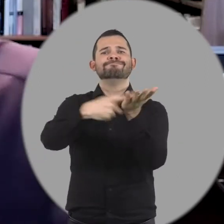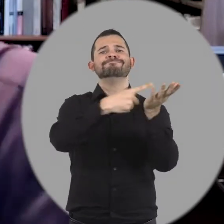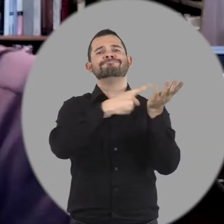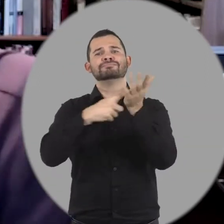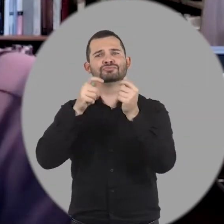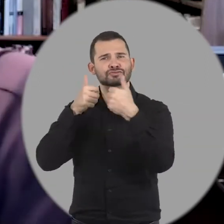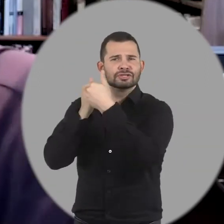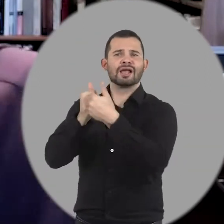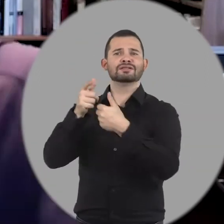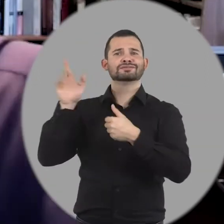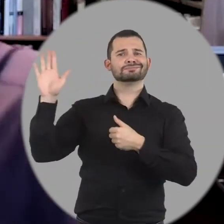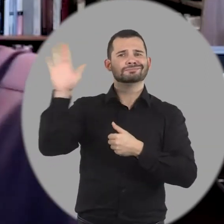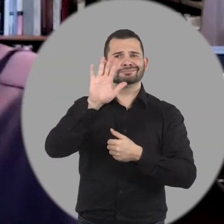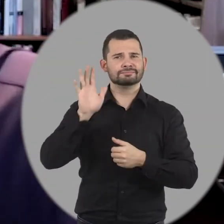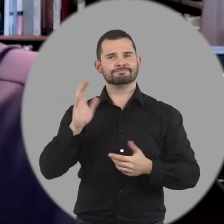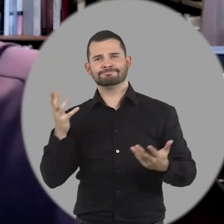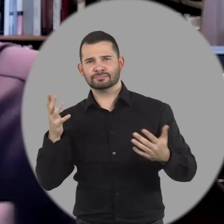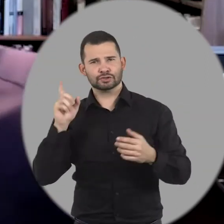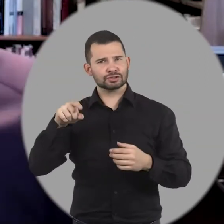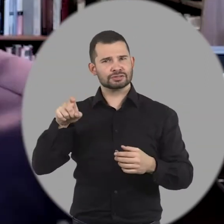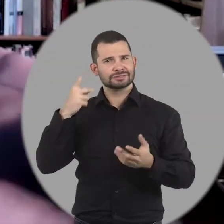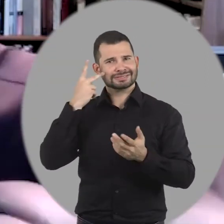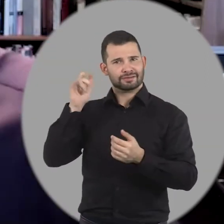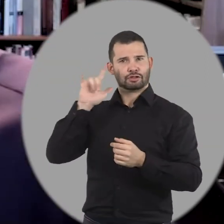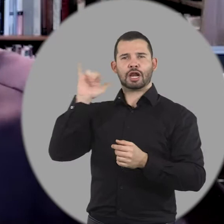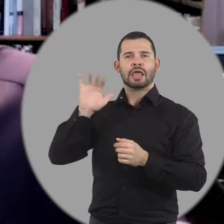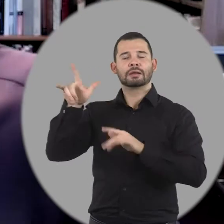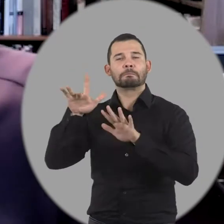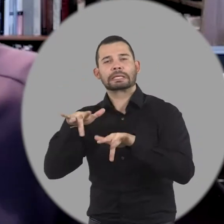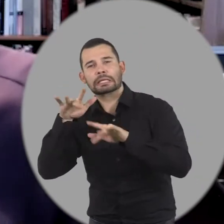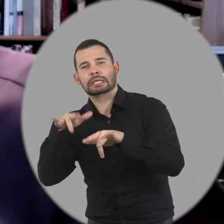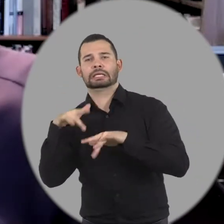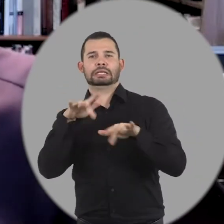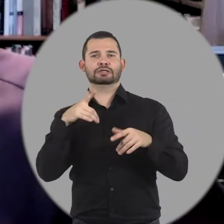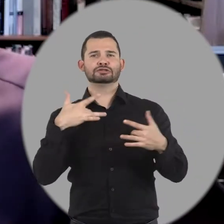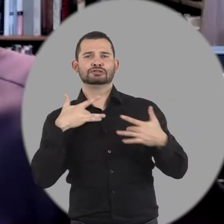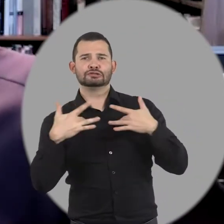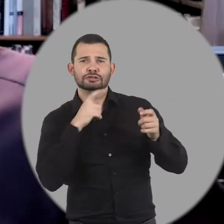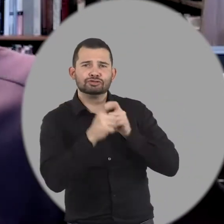no, it shouldn't be pity, no, it shouldn't be charity, I became much more interested. And we